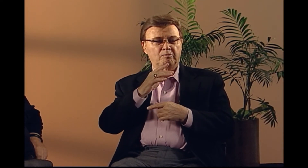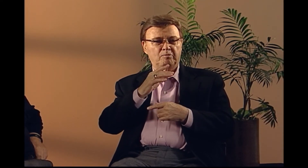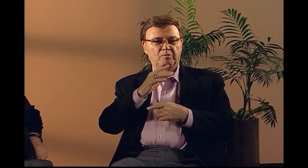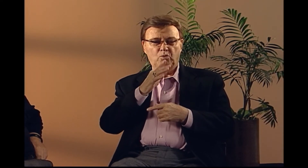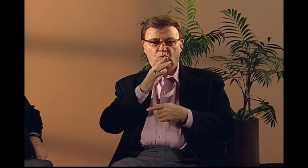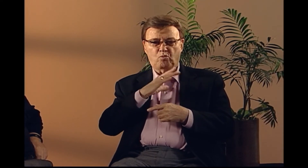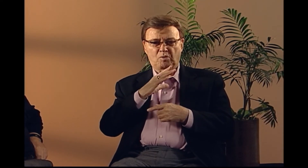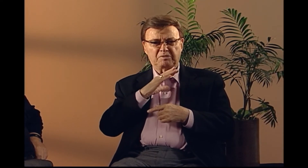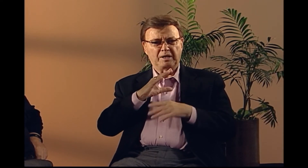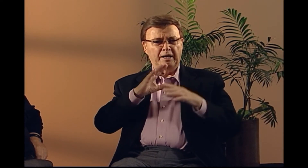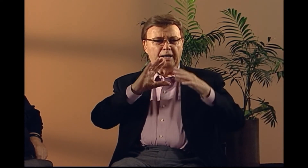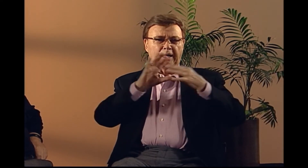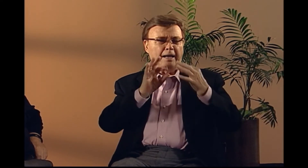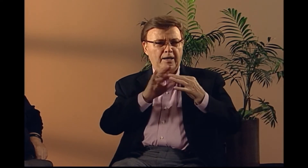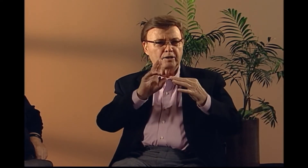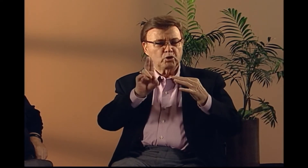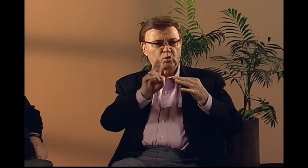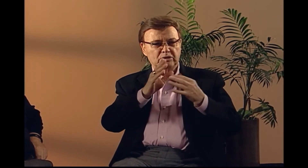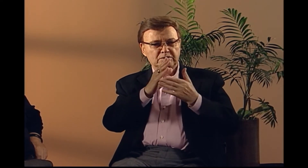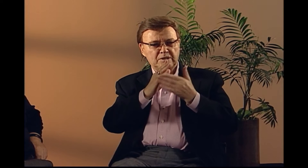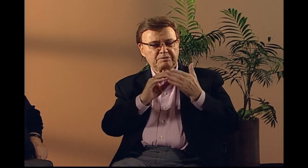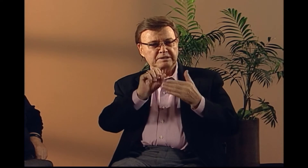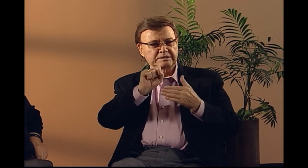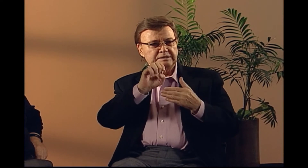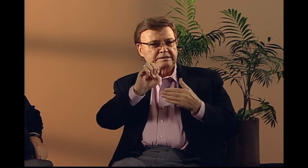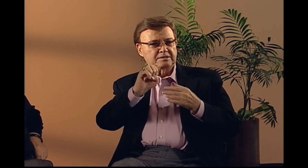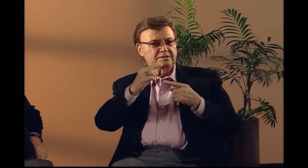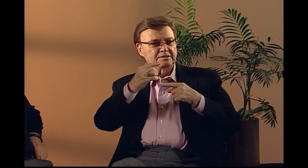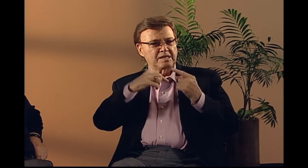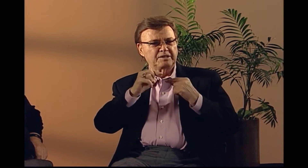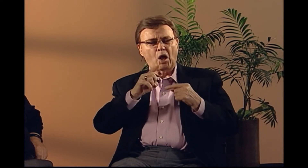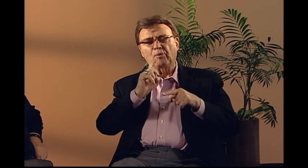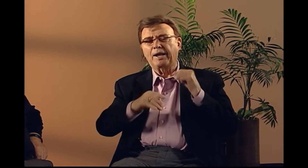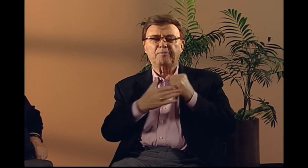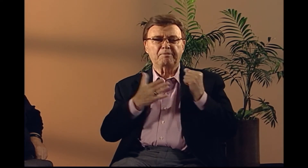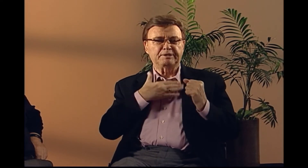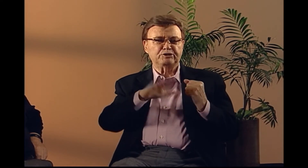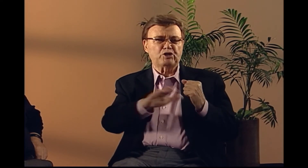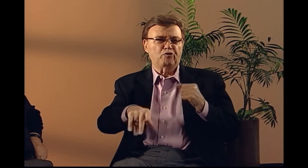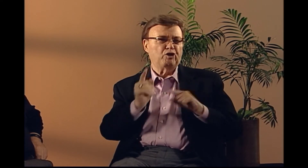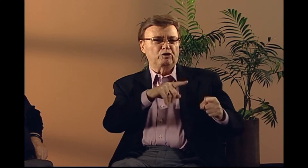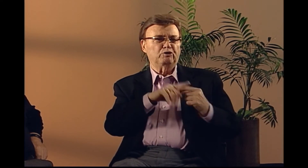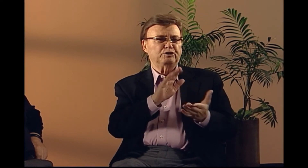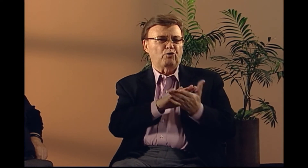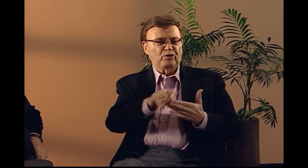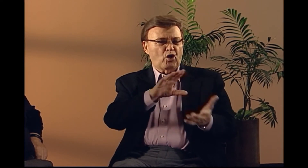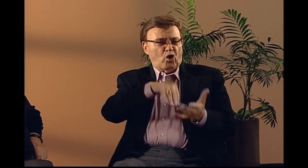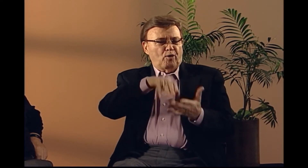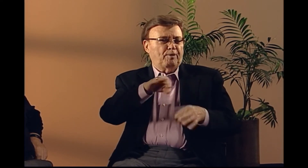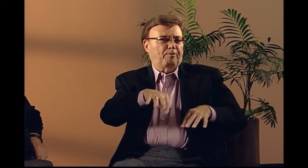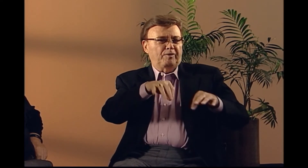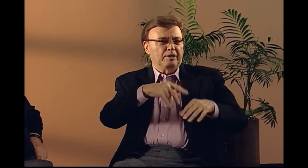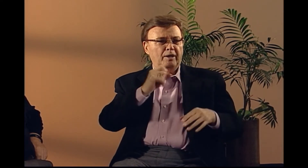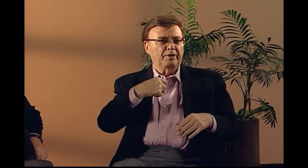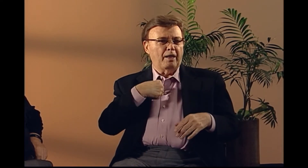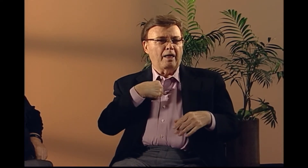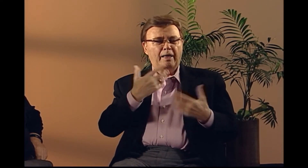So we thought if we had something similar to that, maybe a woman that would begin to use some signed exact English and say, oh, I can't help it.